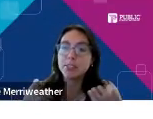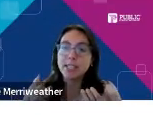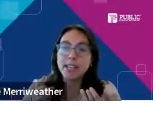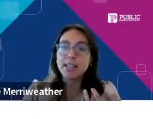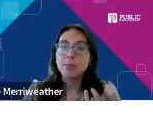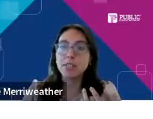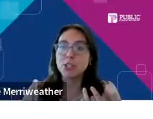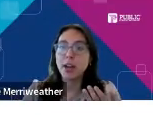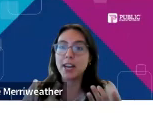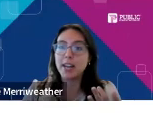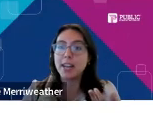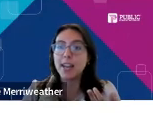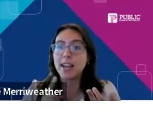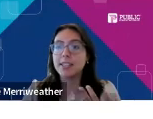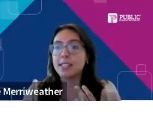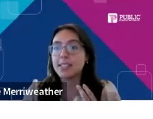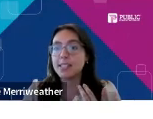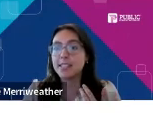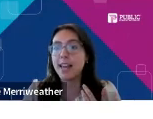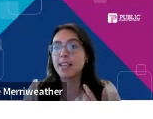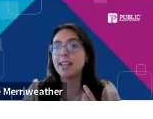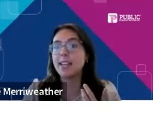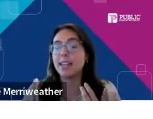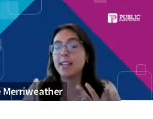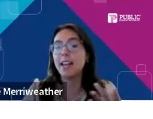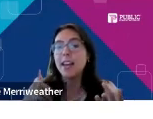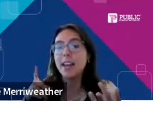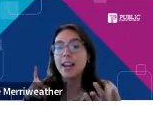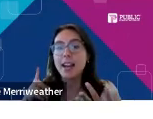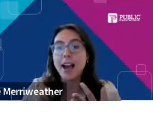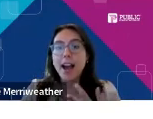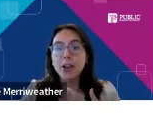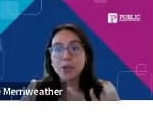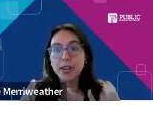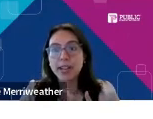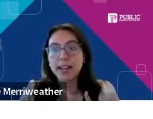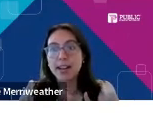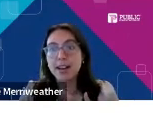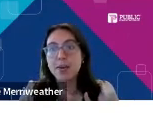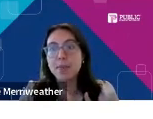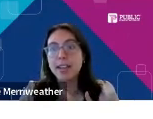broker is able to get them the training and assistance that they need in hiring